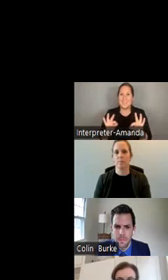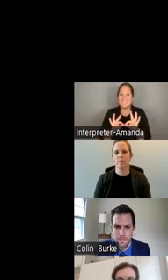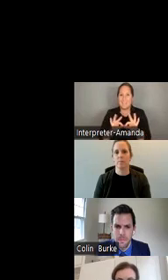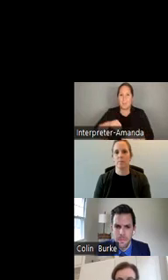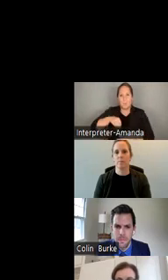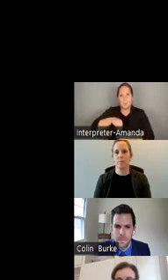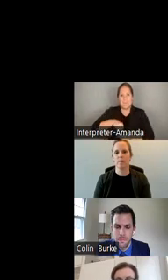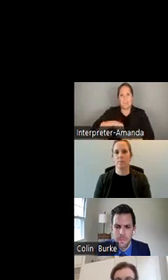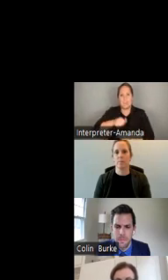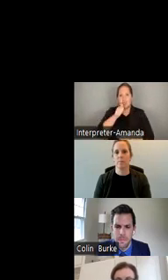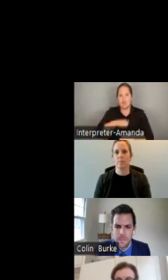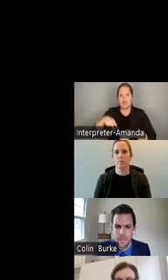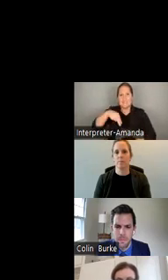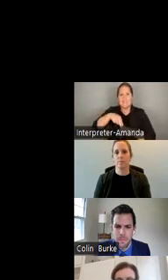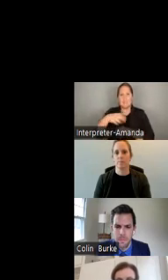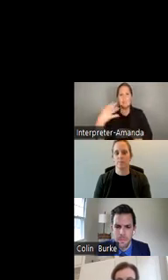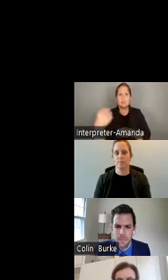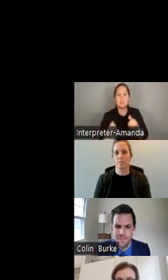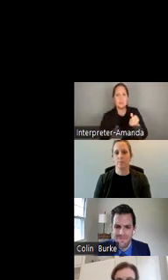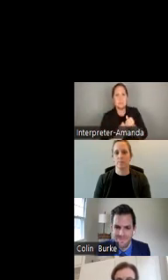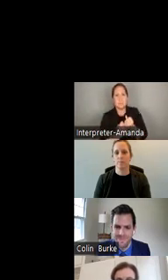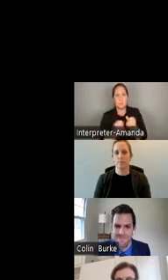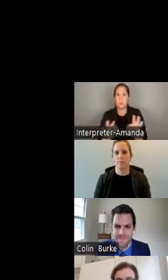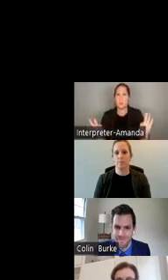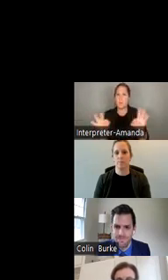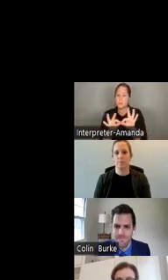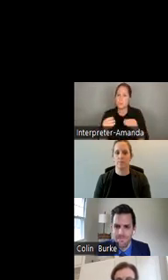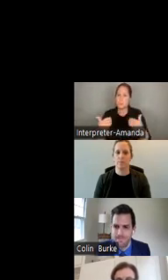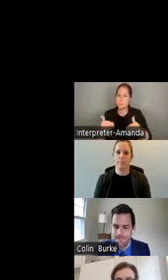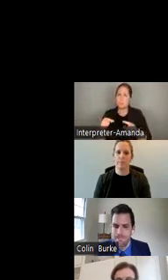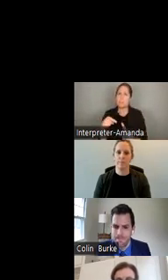um and external support is very important um and that Youth Without strong support